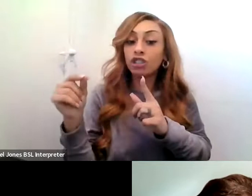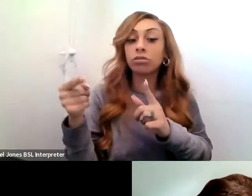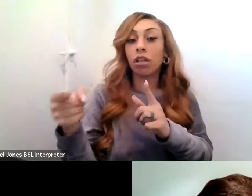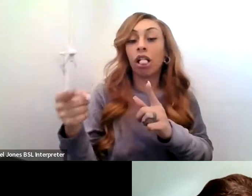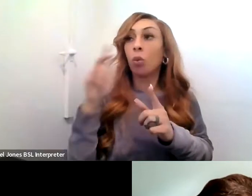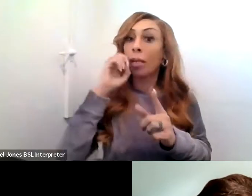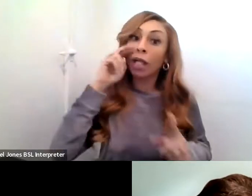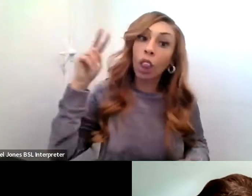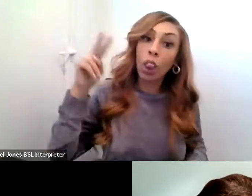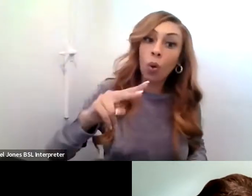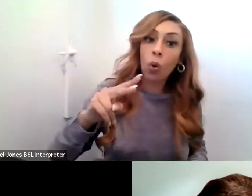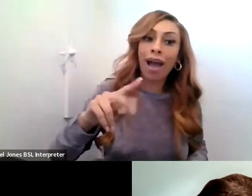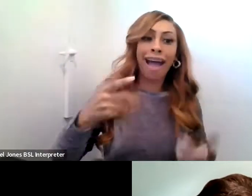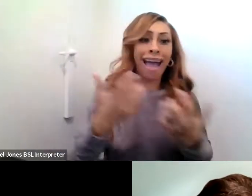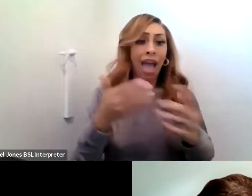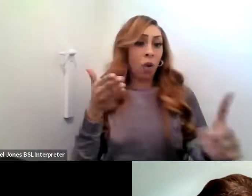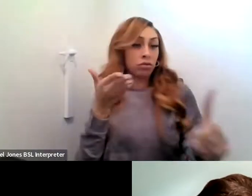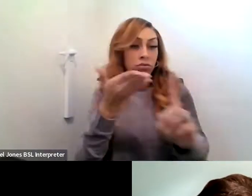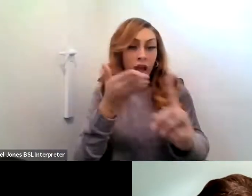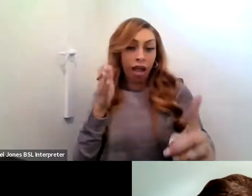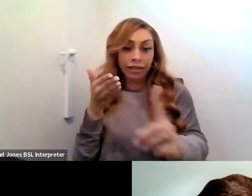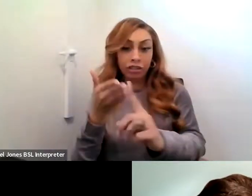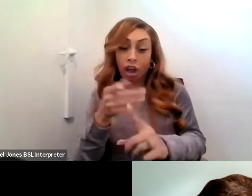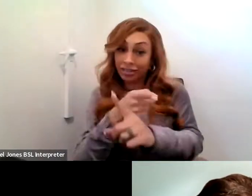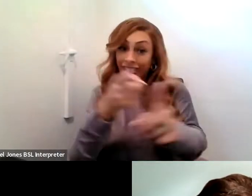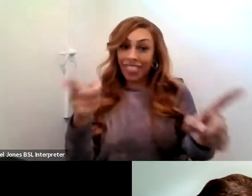And how we can target the digital provision to them, and again,